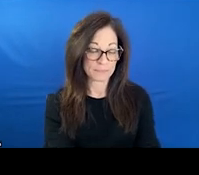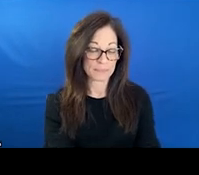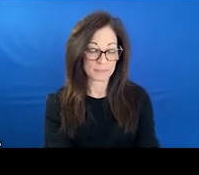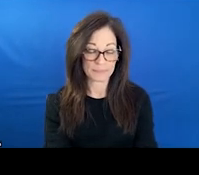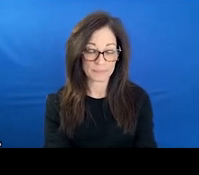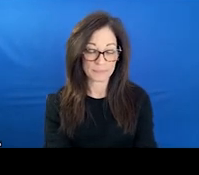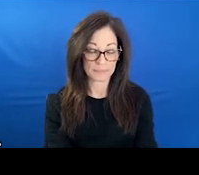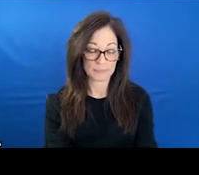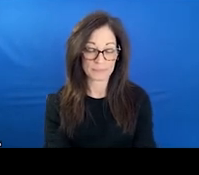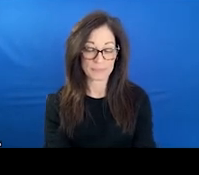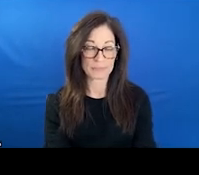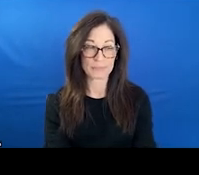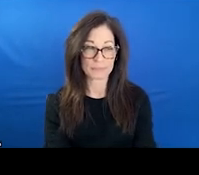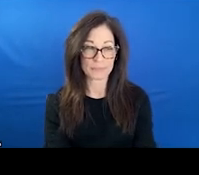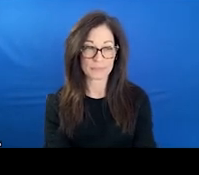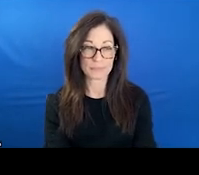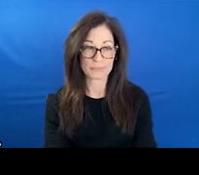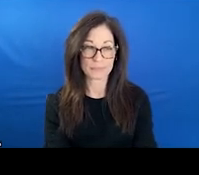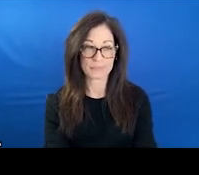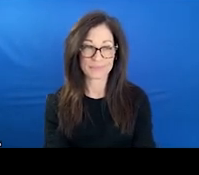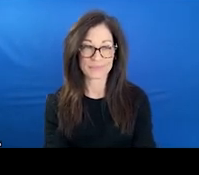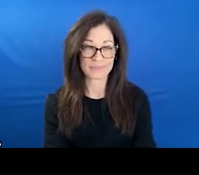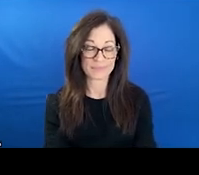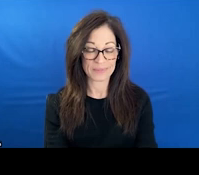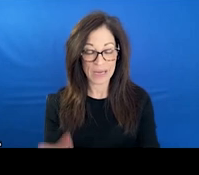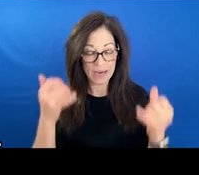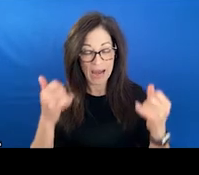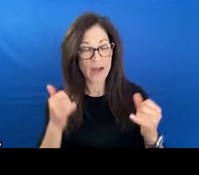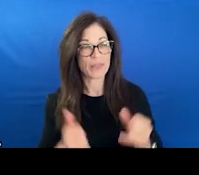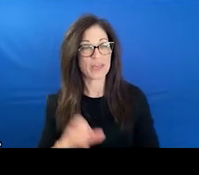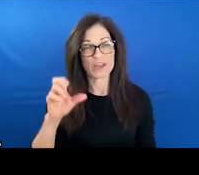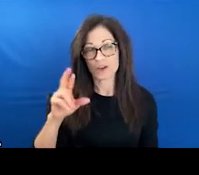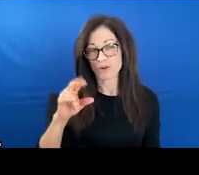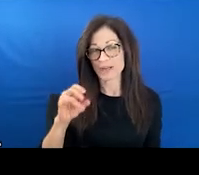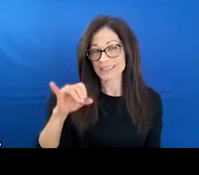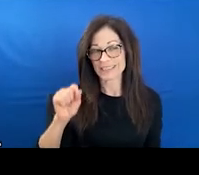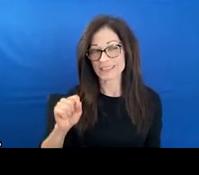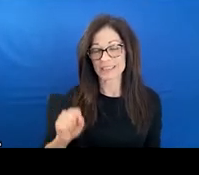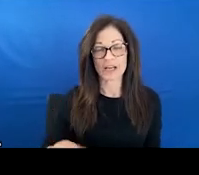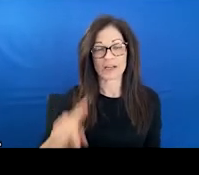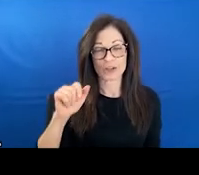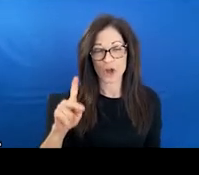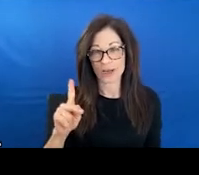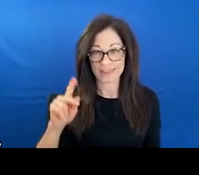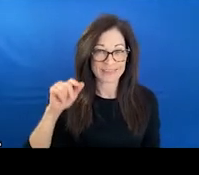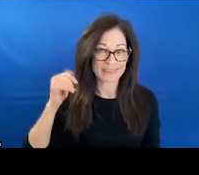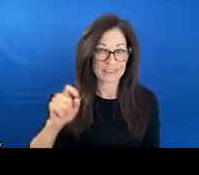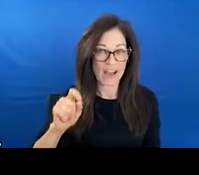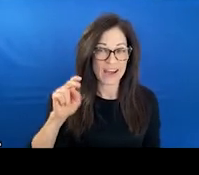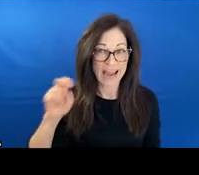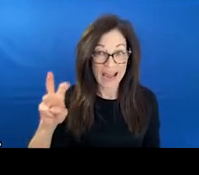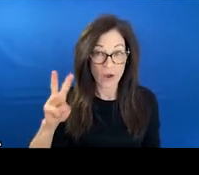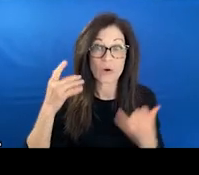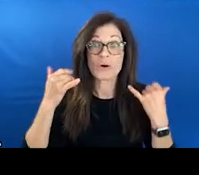WE ARE NOW INTO THE TALK.CRISISNOW.COM SITE. THIS IS IMPORTANT FOLKS.